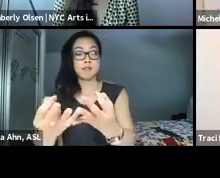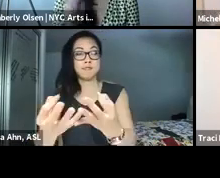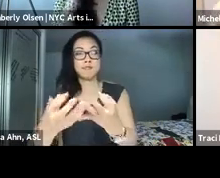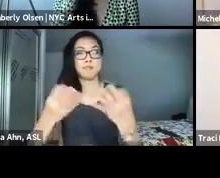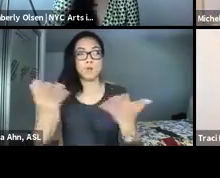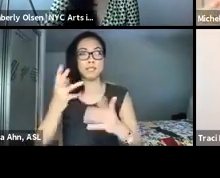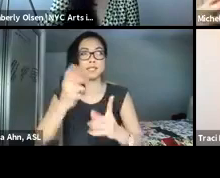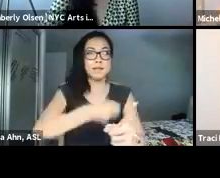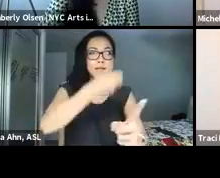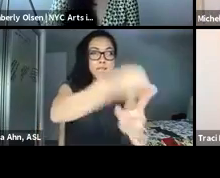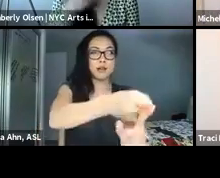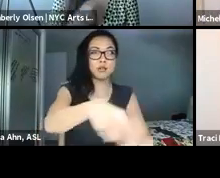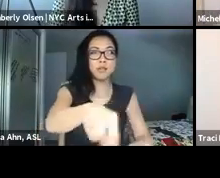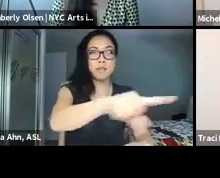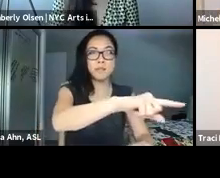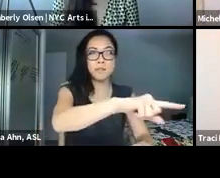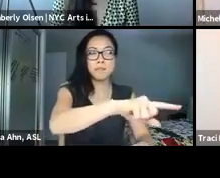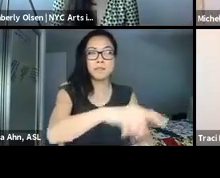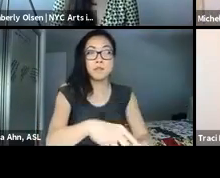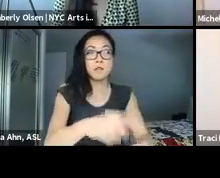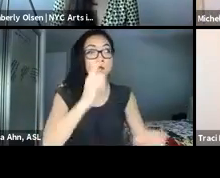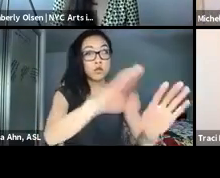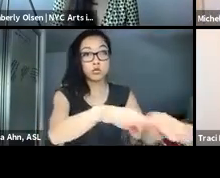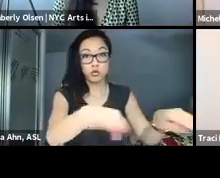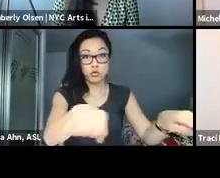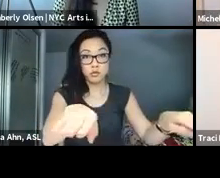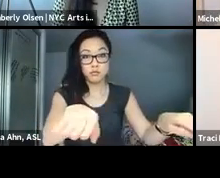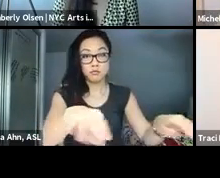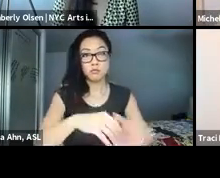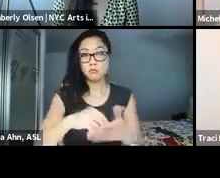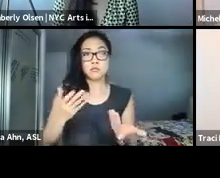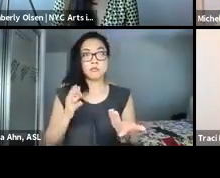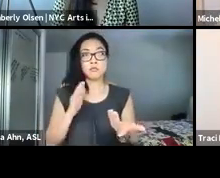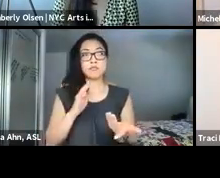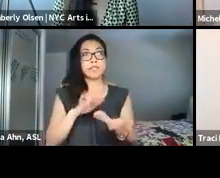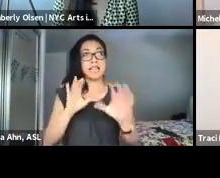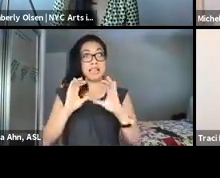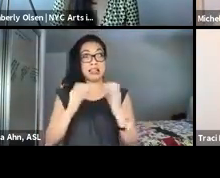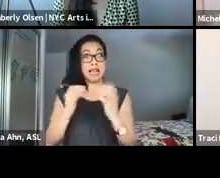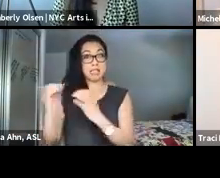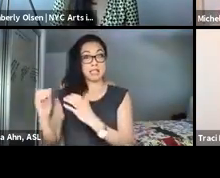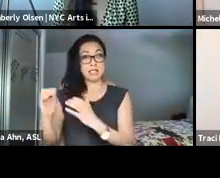but it is having the universe seeing the arts as essential